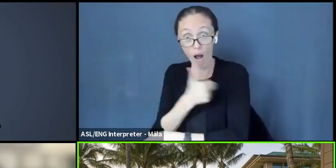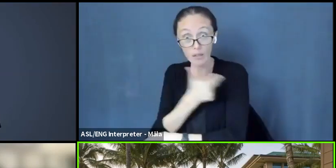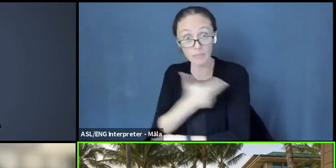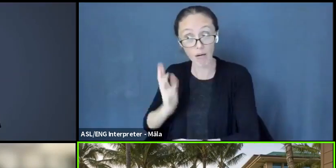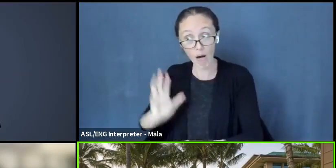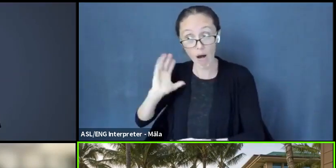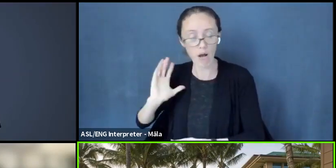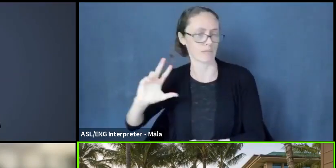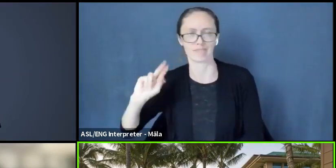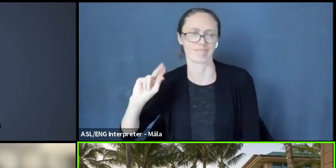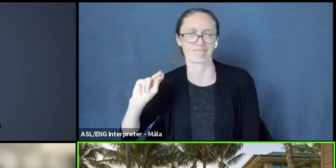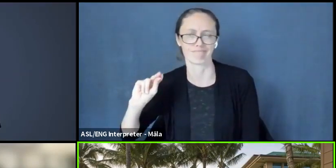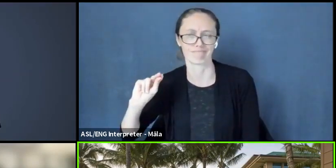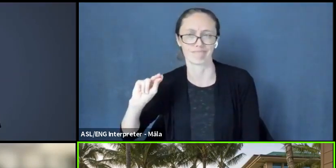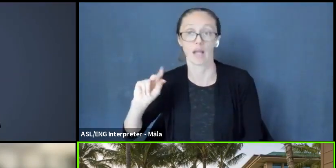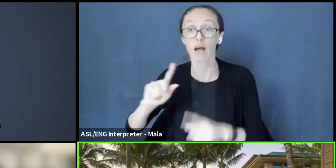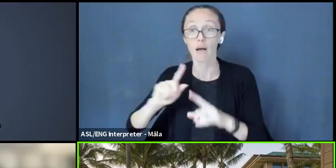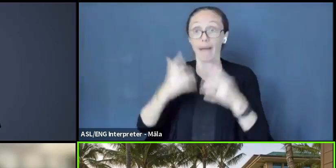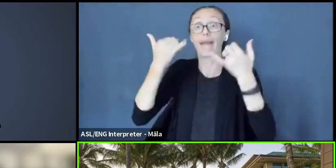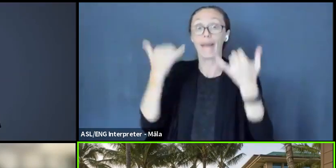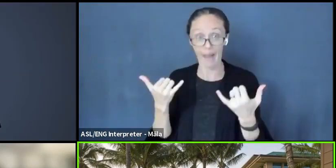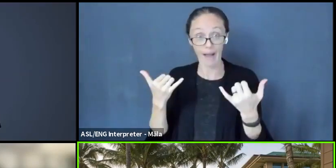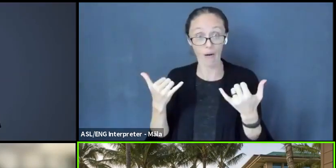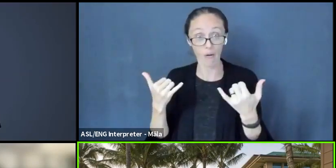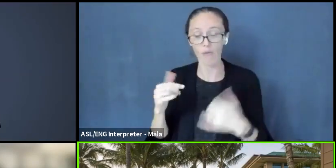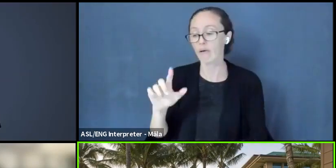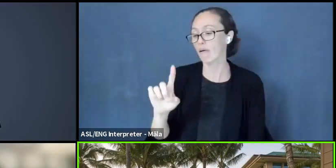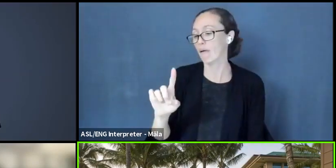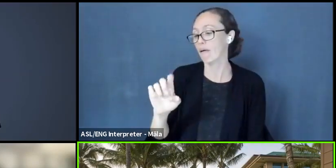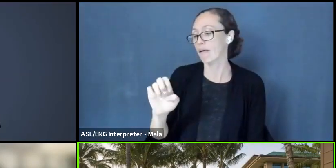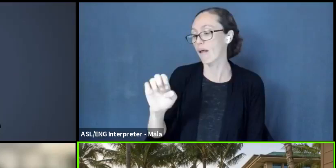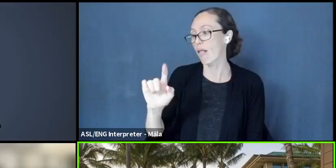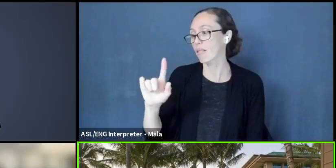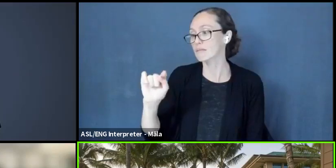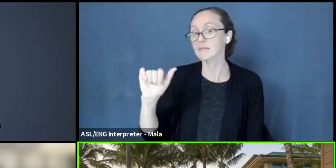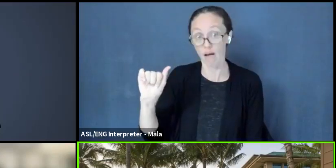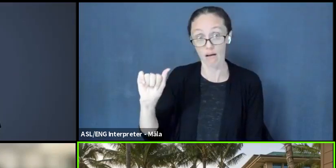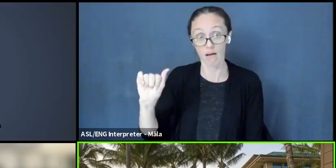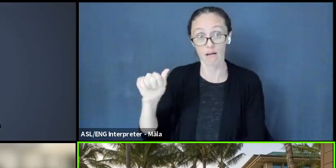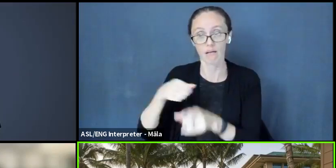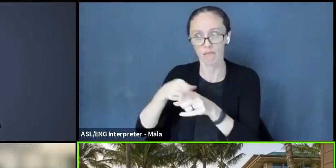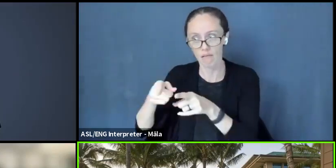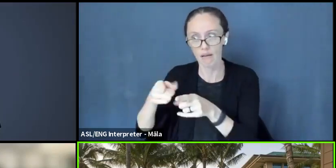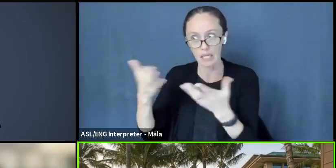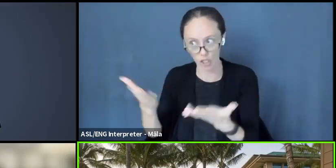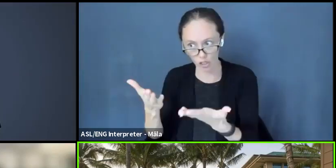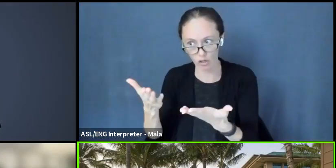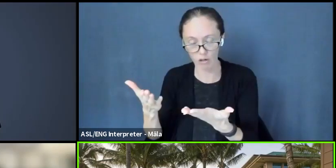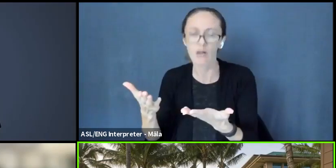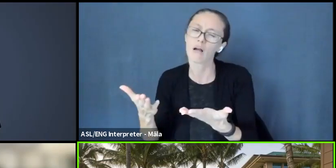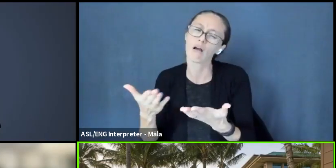But now that Delta is here, and kind of from the U.S. perspective, everything after July